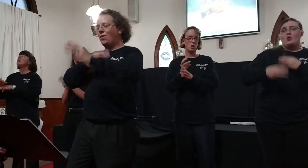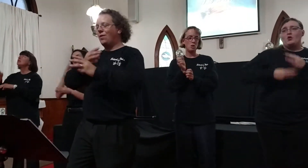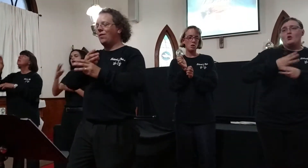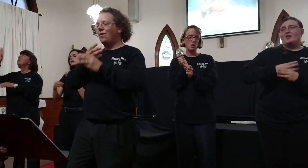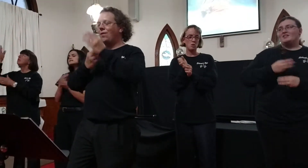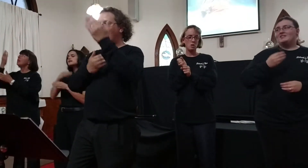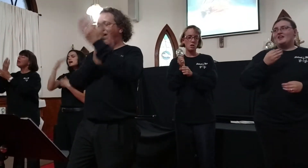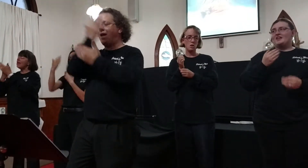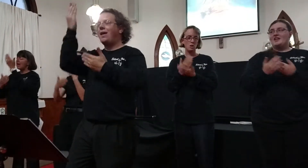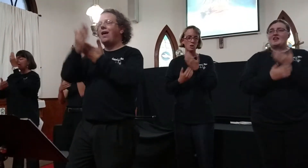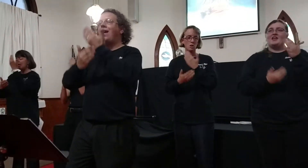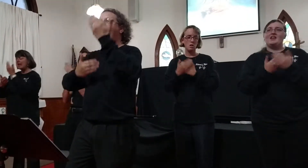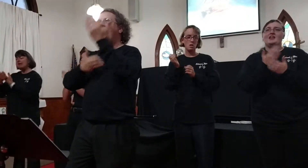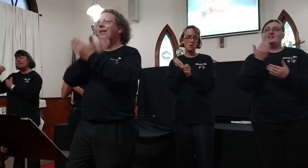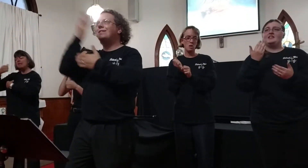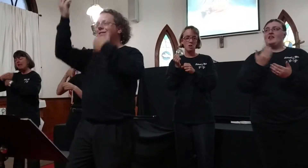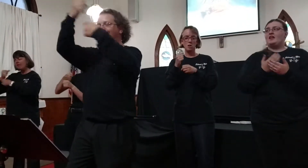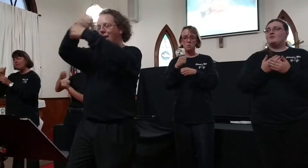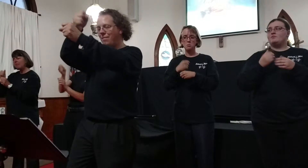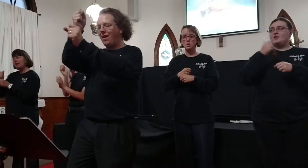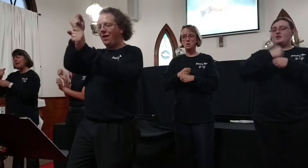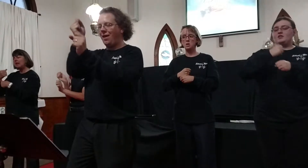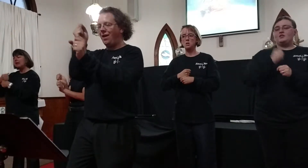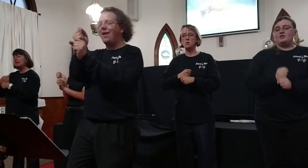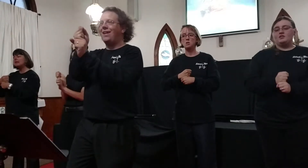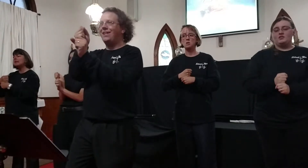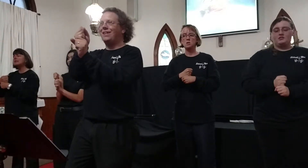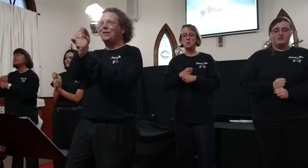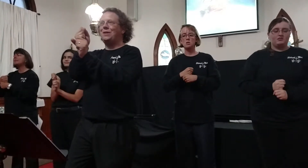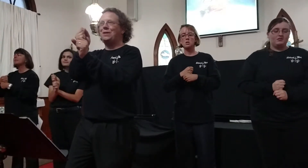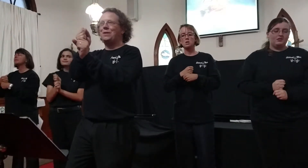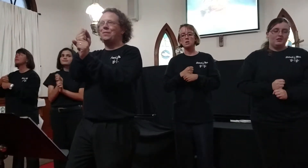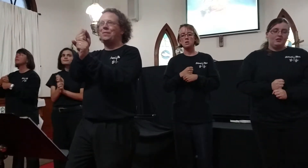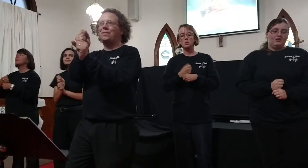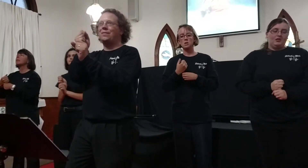The worlds thy hands have made